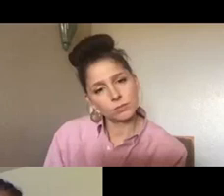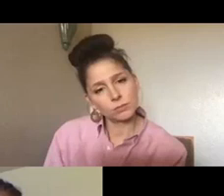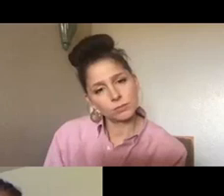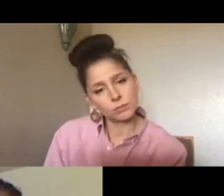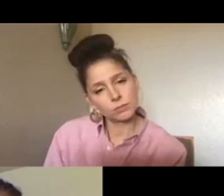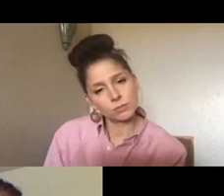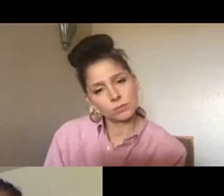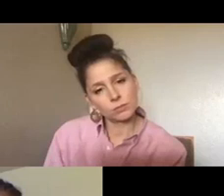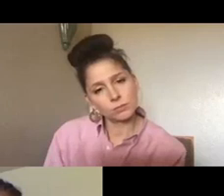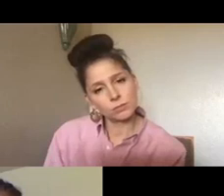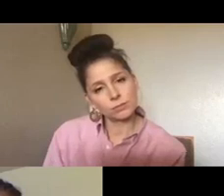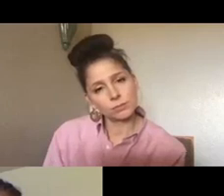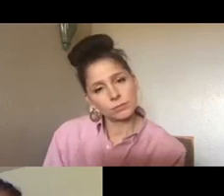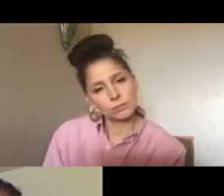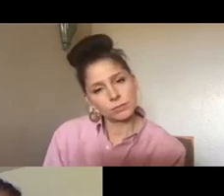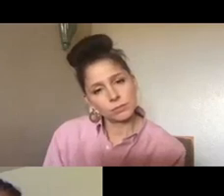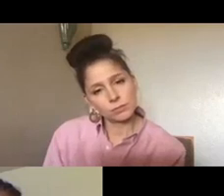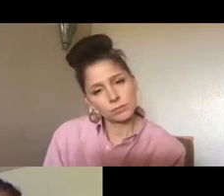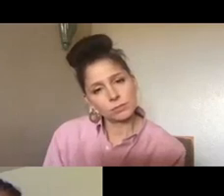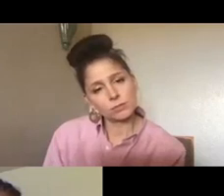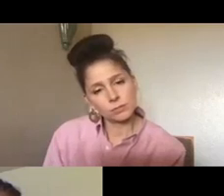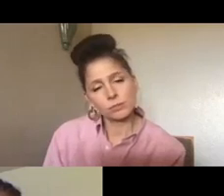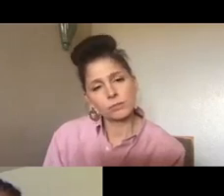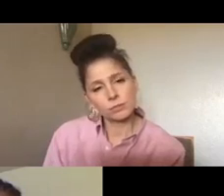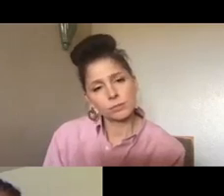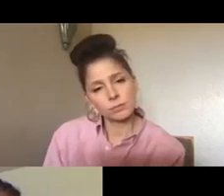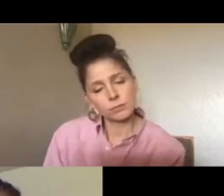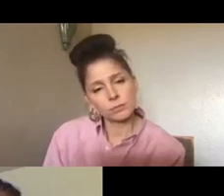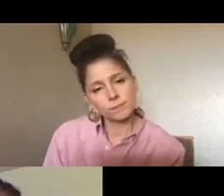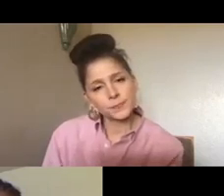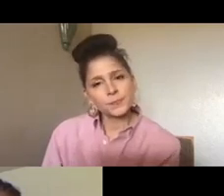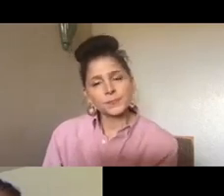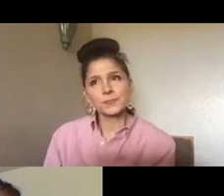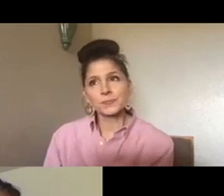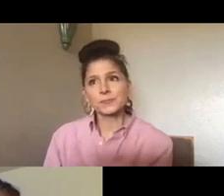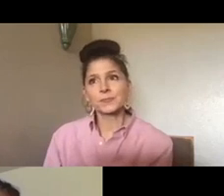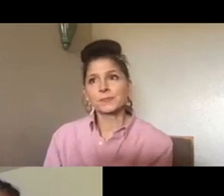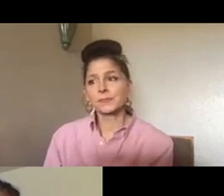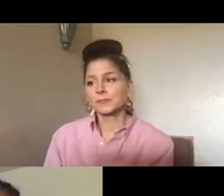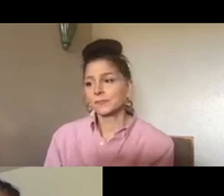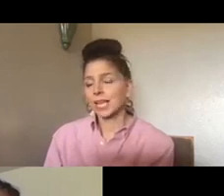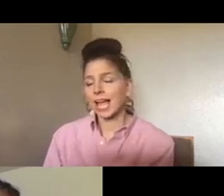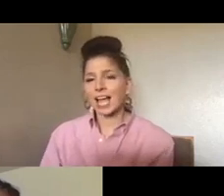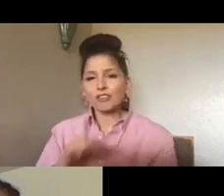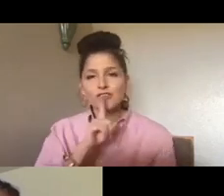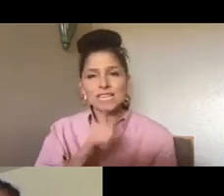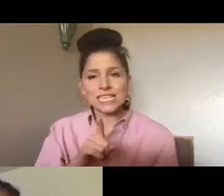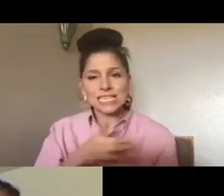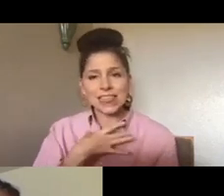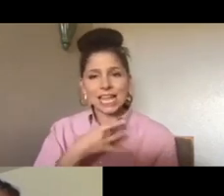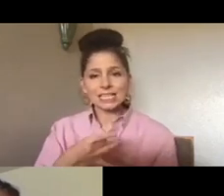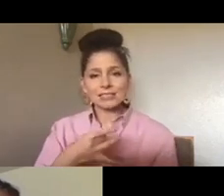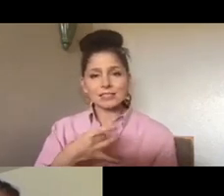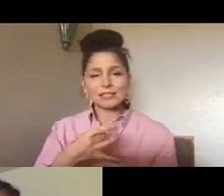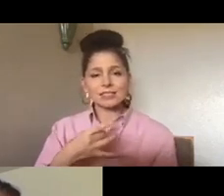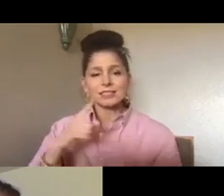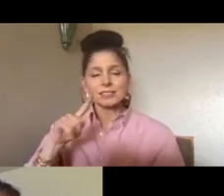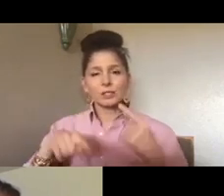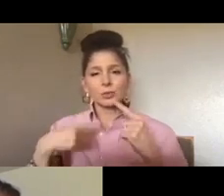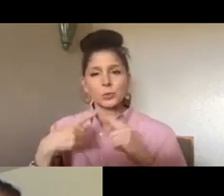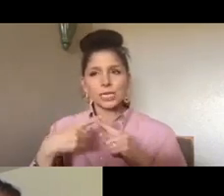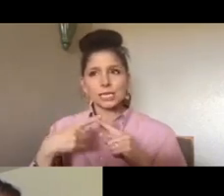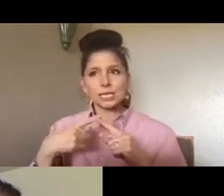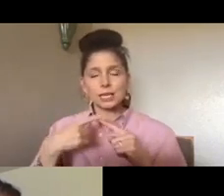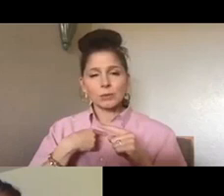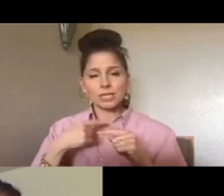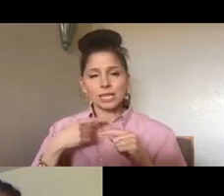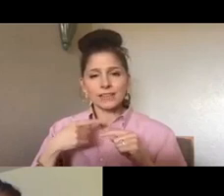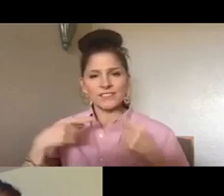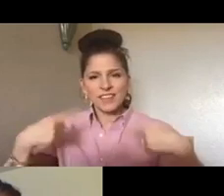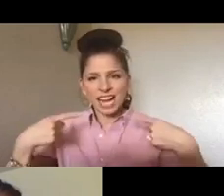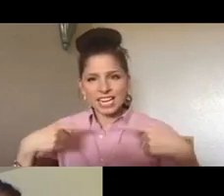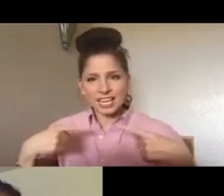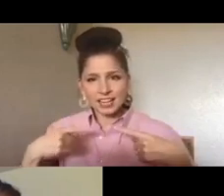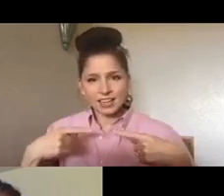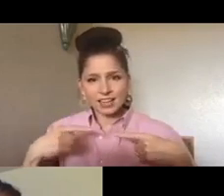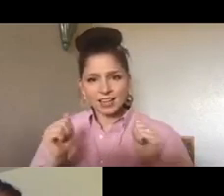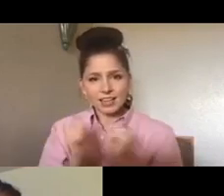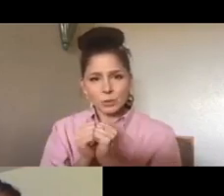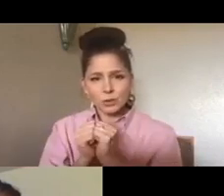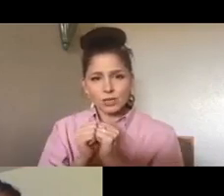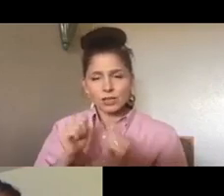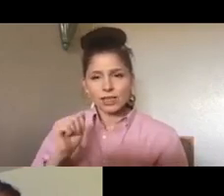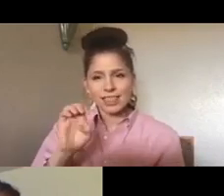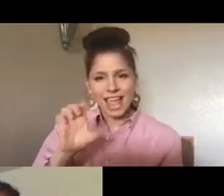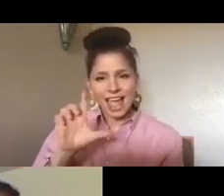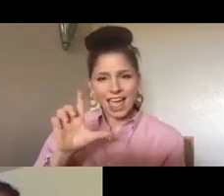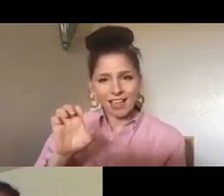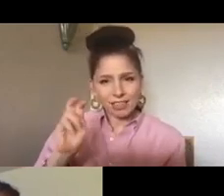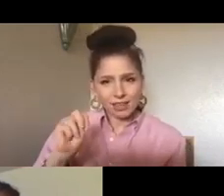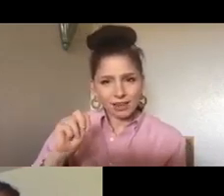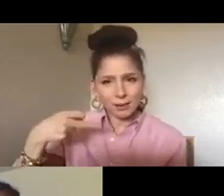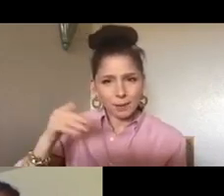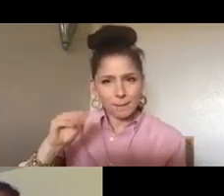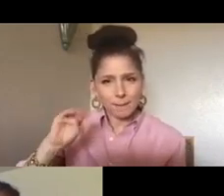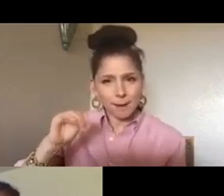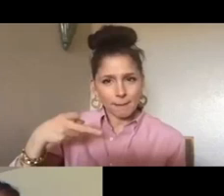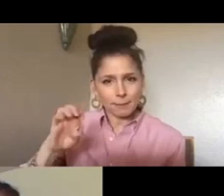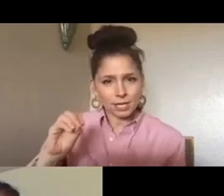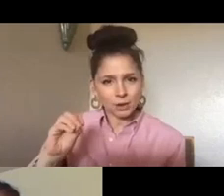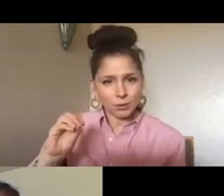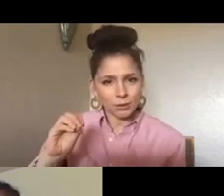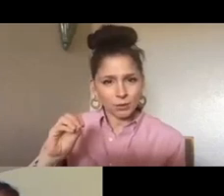SHOSHANNAH - Actually, I like it when I'm fighting with Ellen Pompeo,